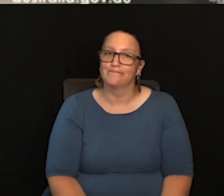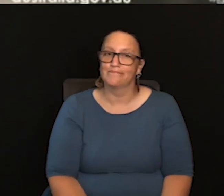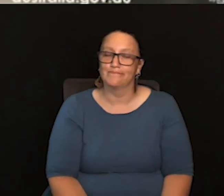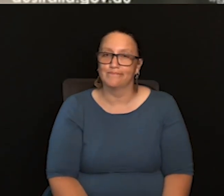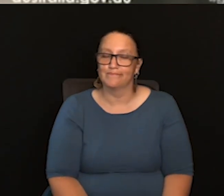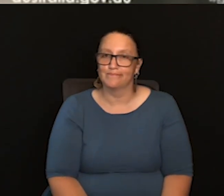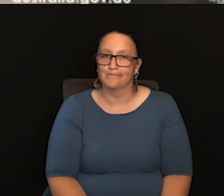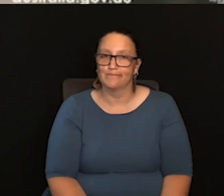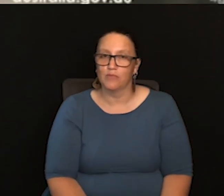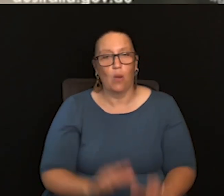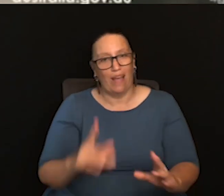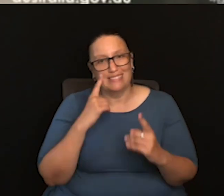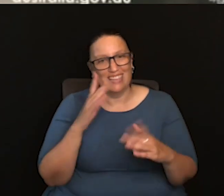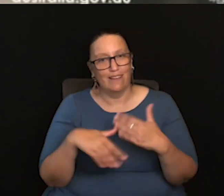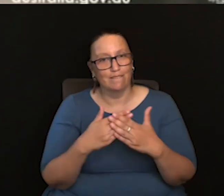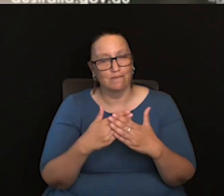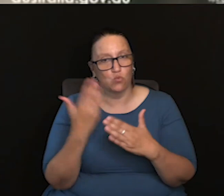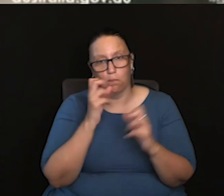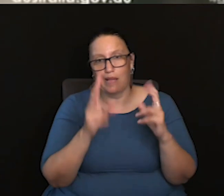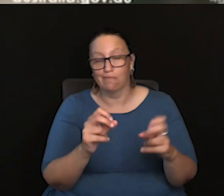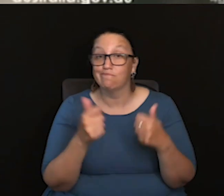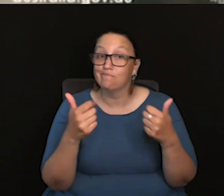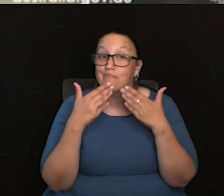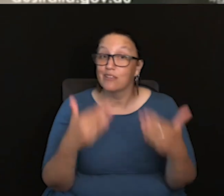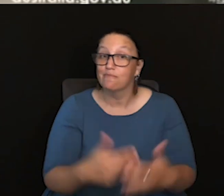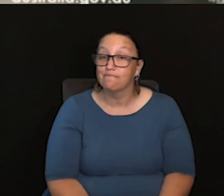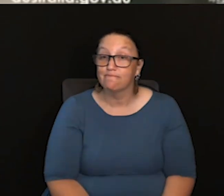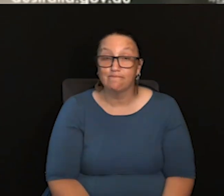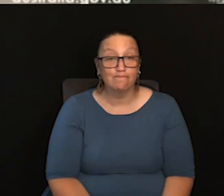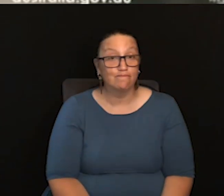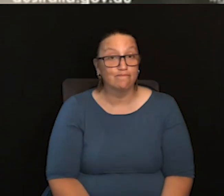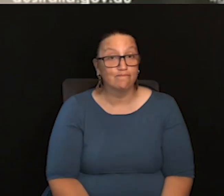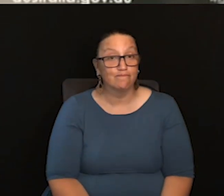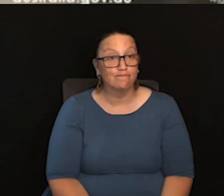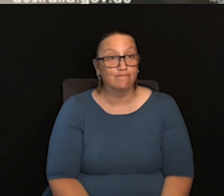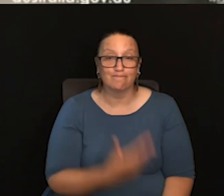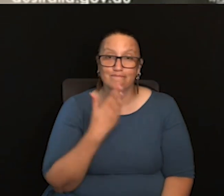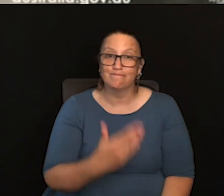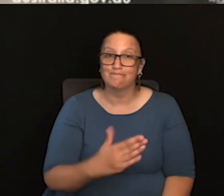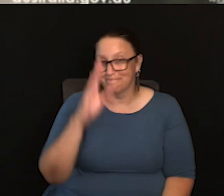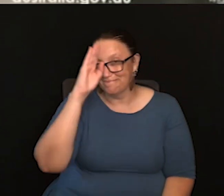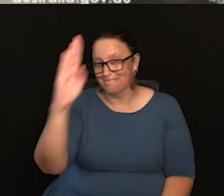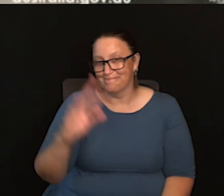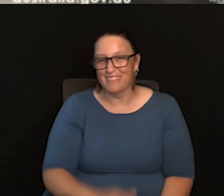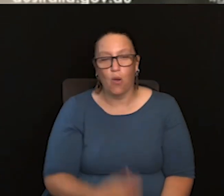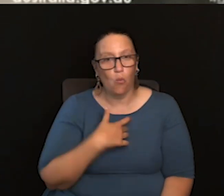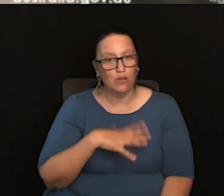I just want to say again eligibility expanded today down from 4 months to 3 months since your second dose